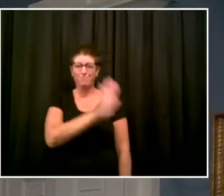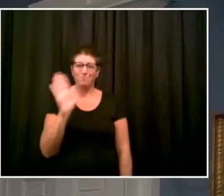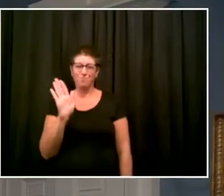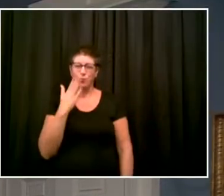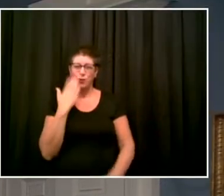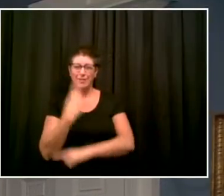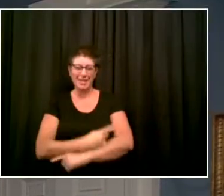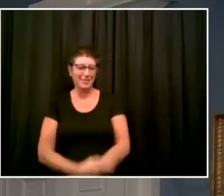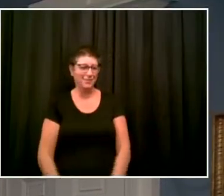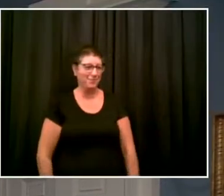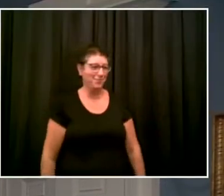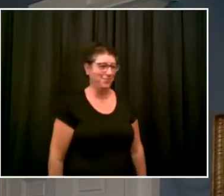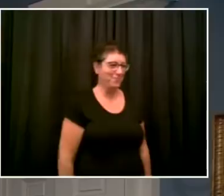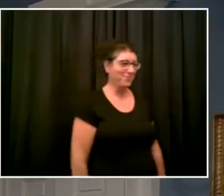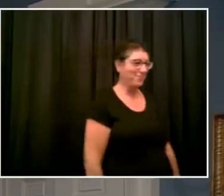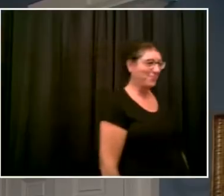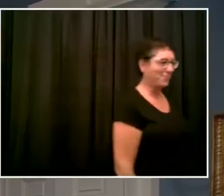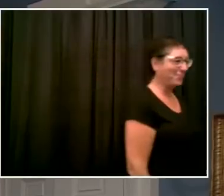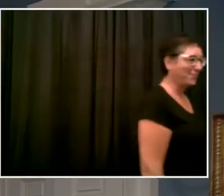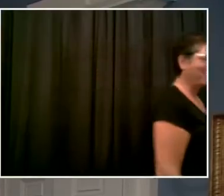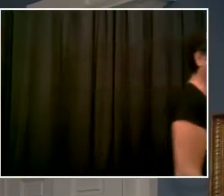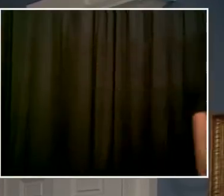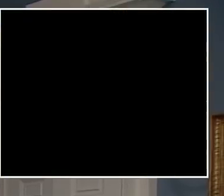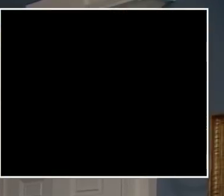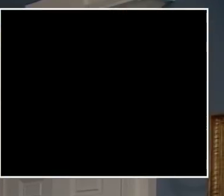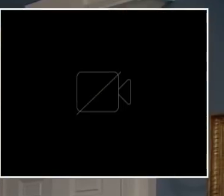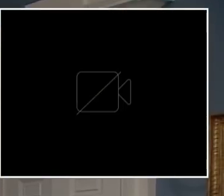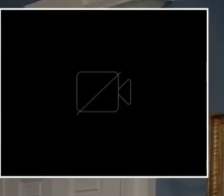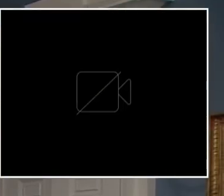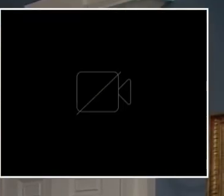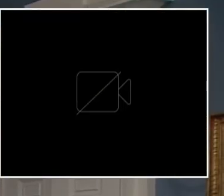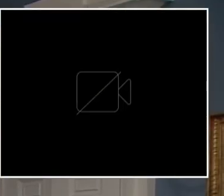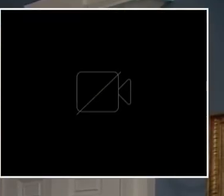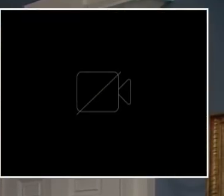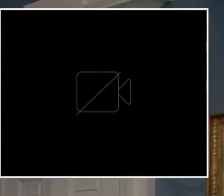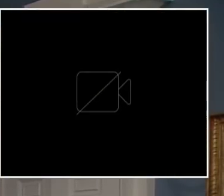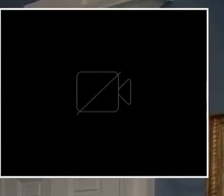MAKE IT A BETTER WORLD AND THERE IS NO PLACE BETTER AT THAT THAN NEW YORK CITY. THANK YOU EVERYONE.